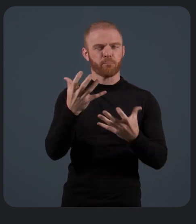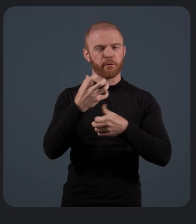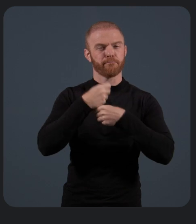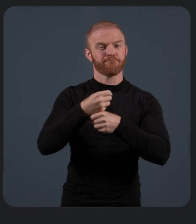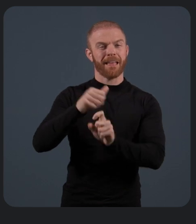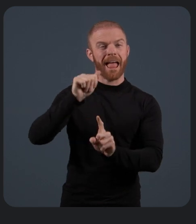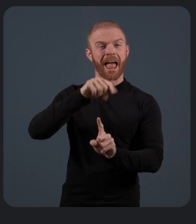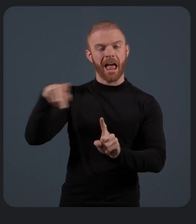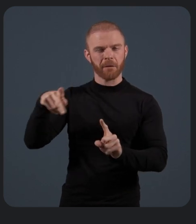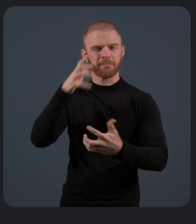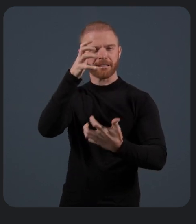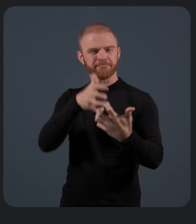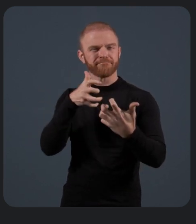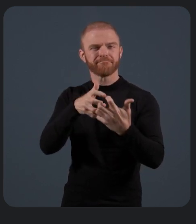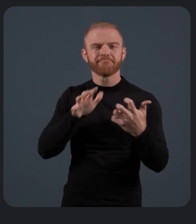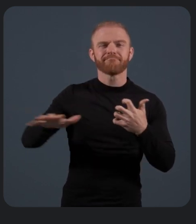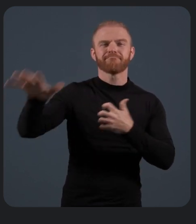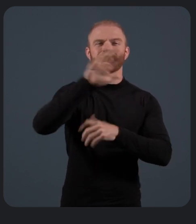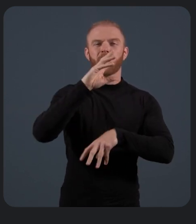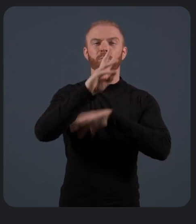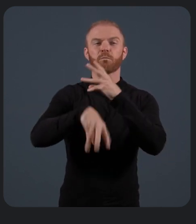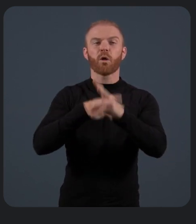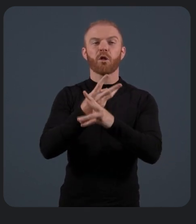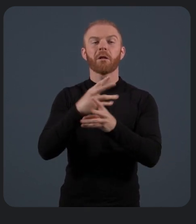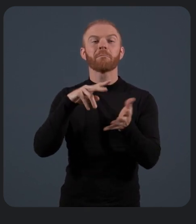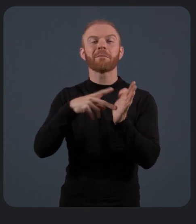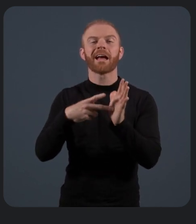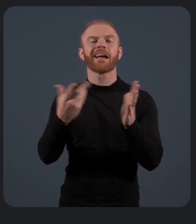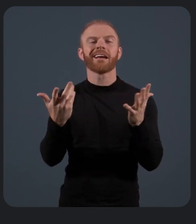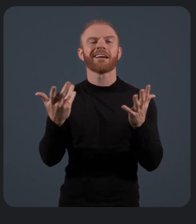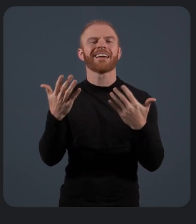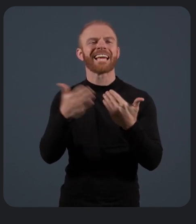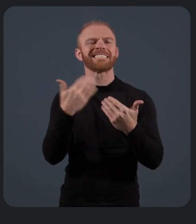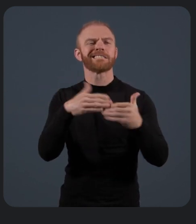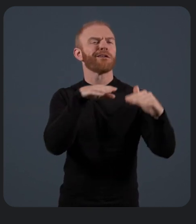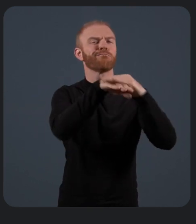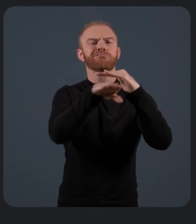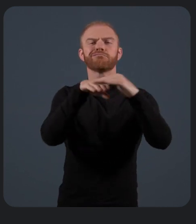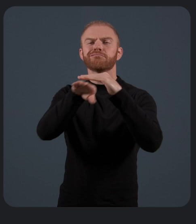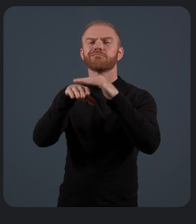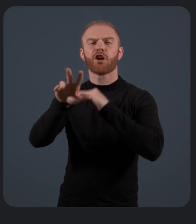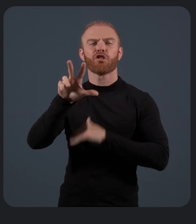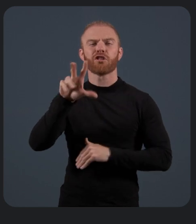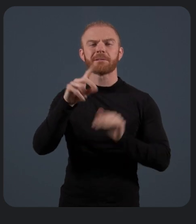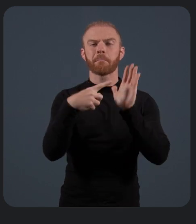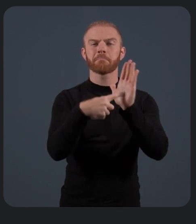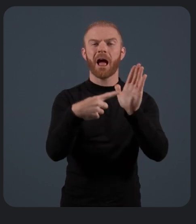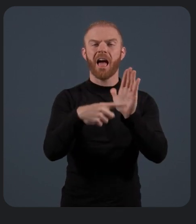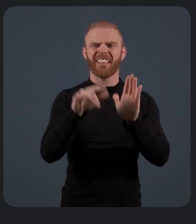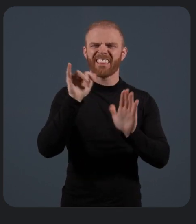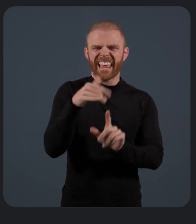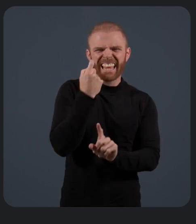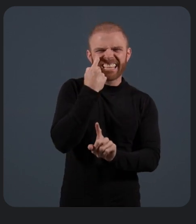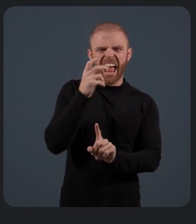that scale across the world. That would mean easy access to a 3D model that's